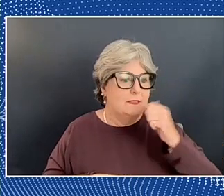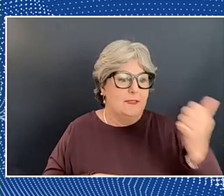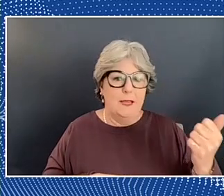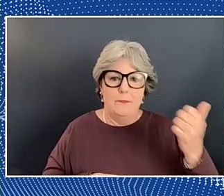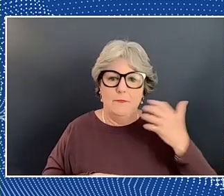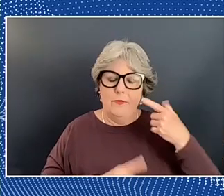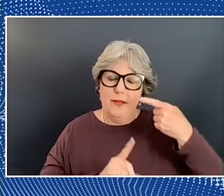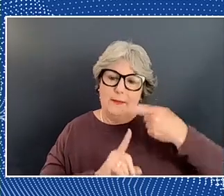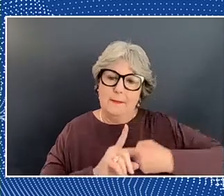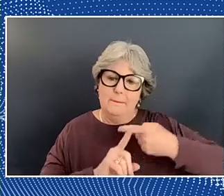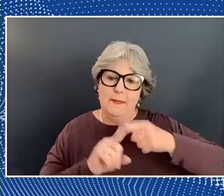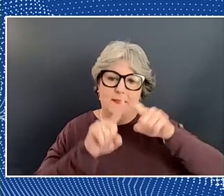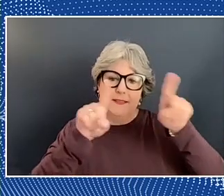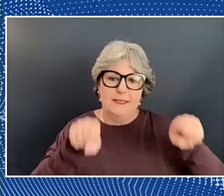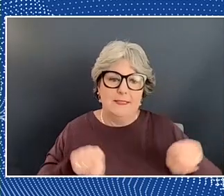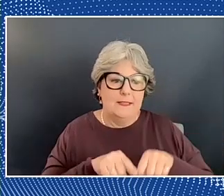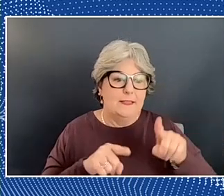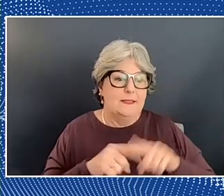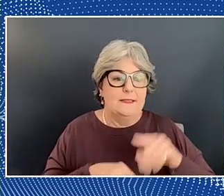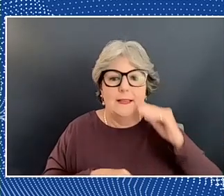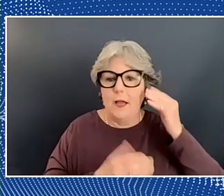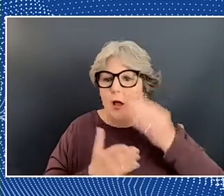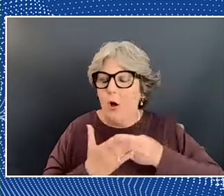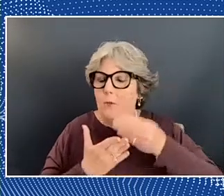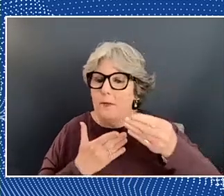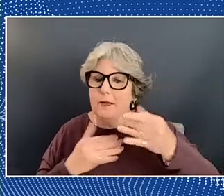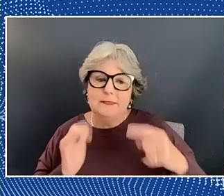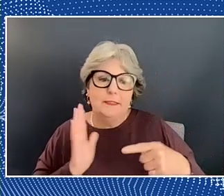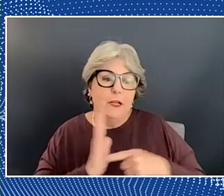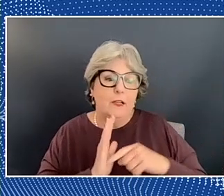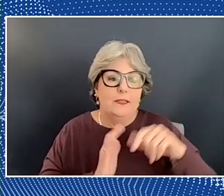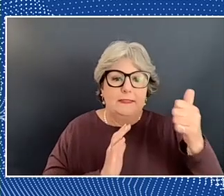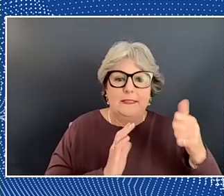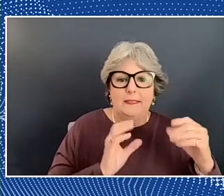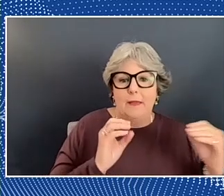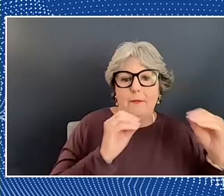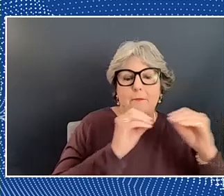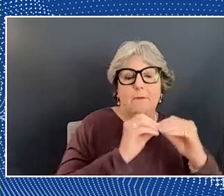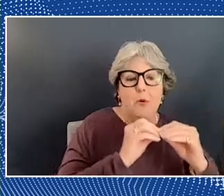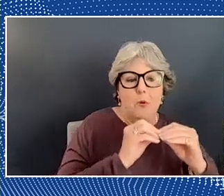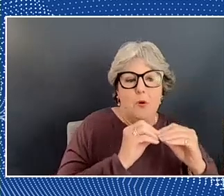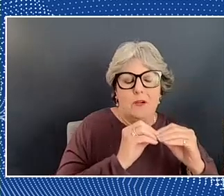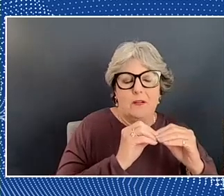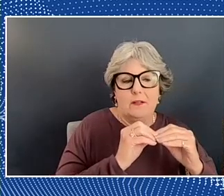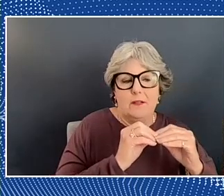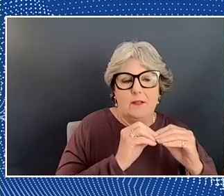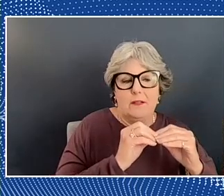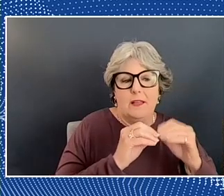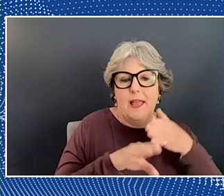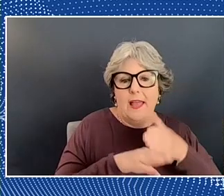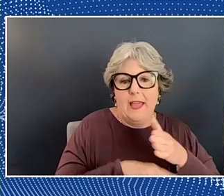This is like a home buyer still owing ten times more the principal amount after paying off a 30-year mortgage.